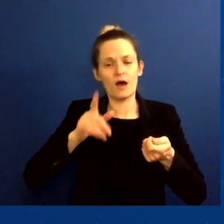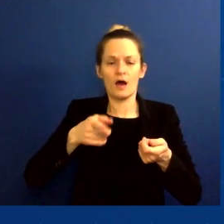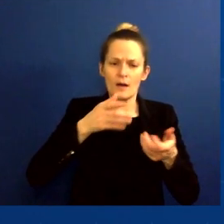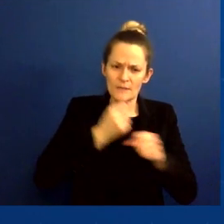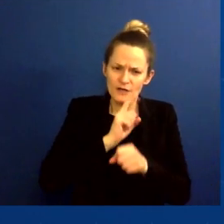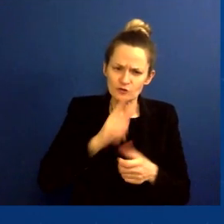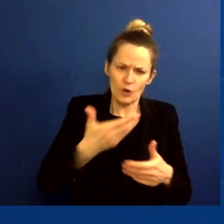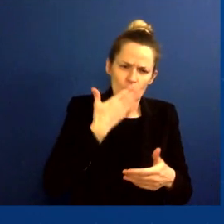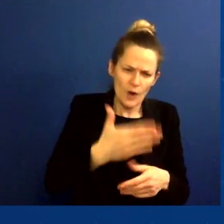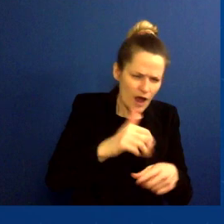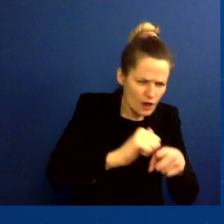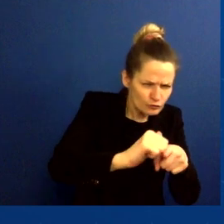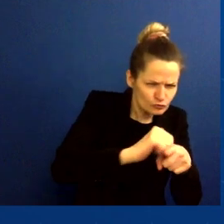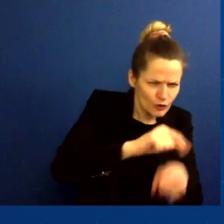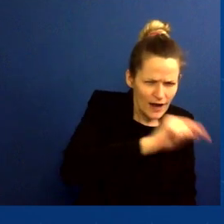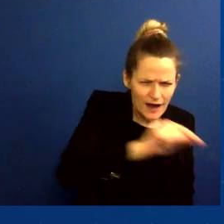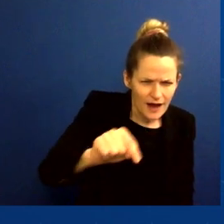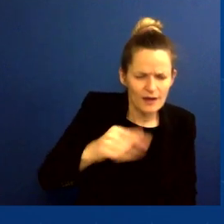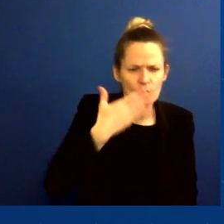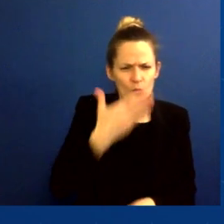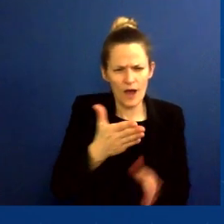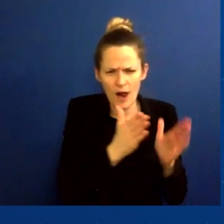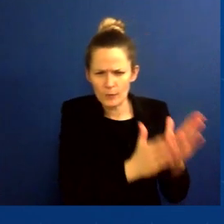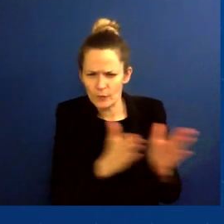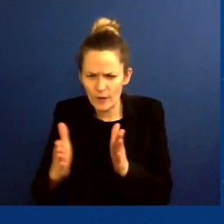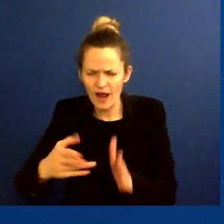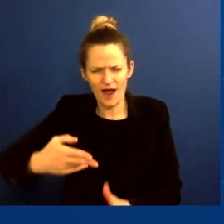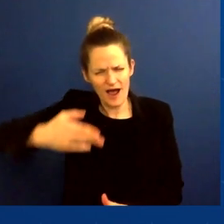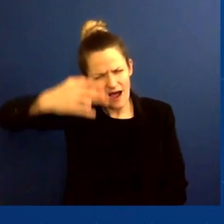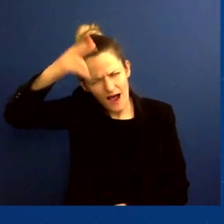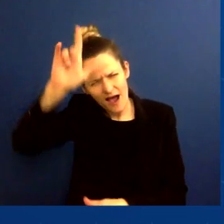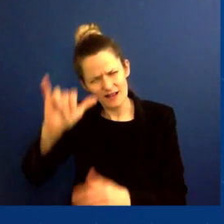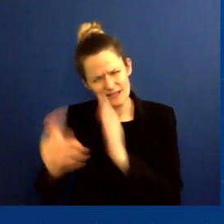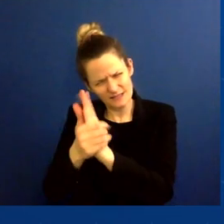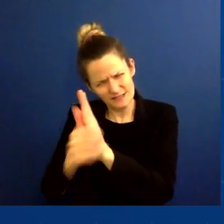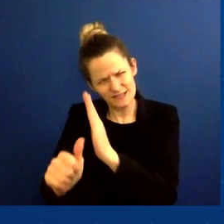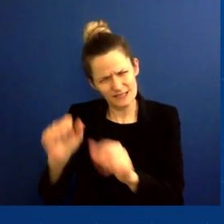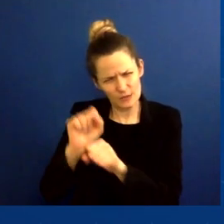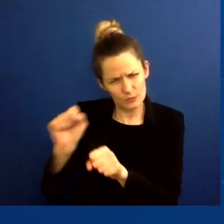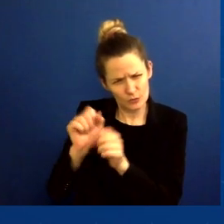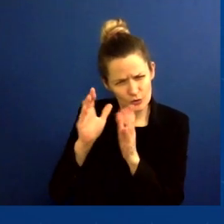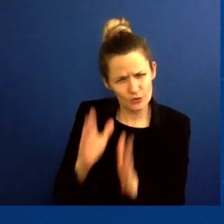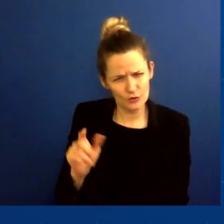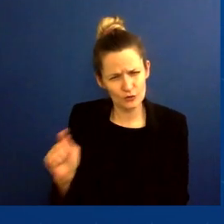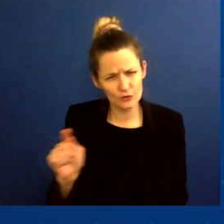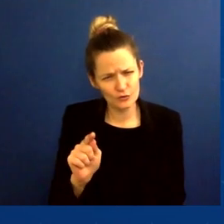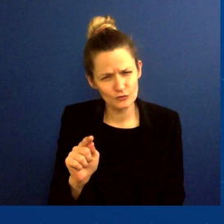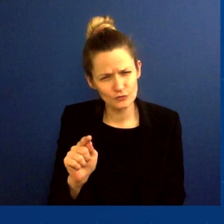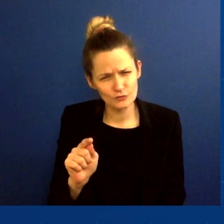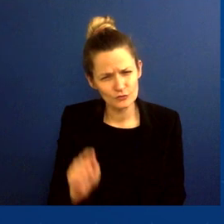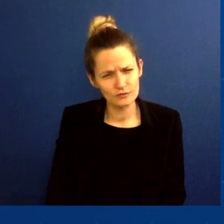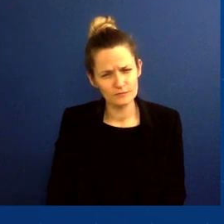and they ward off problems. They resolve disputes ahead of time, ensuring safer work sites,